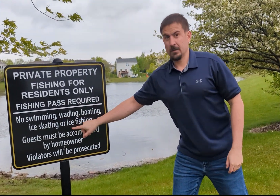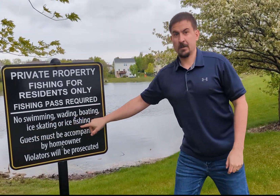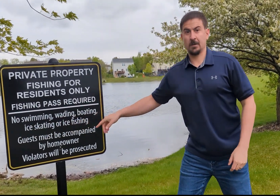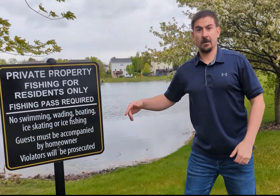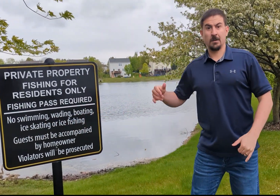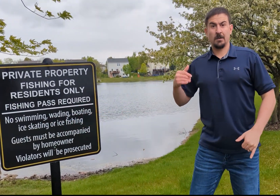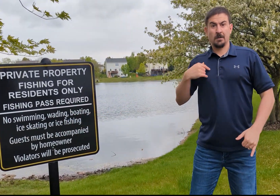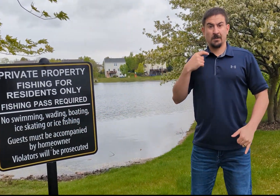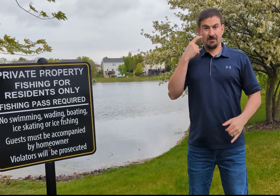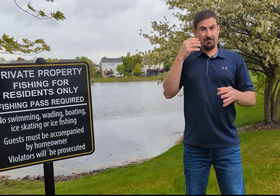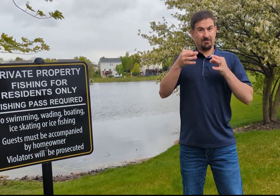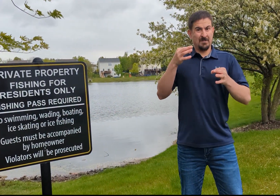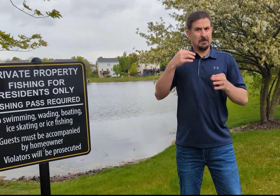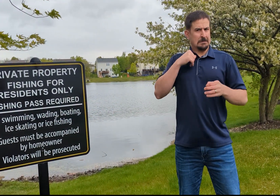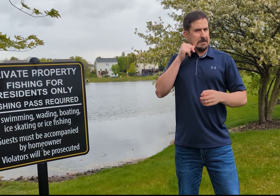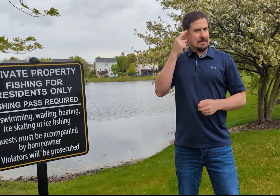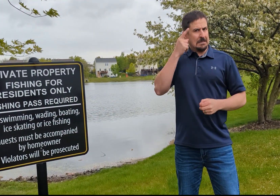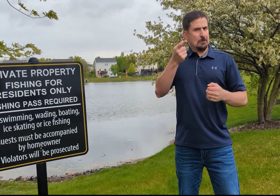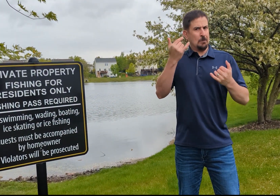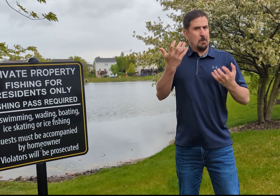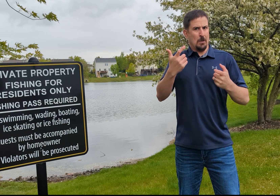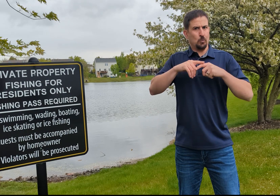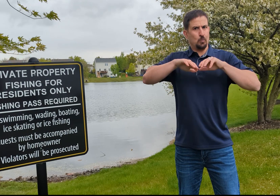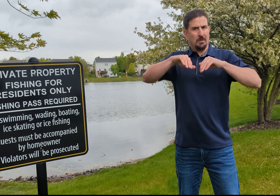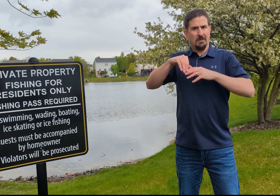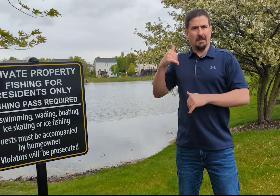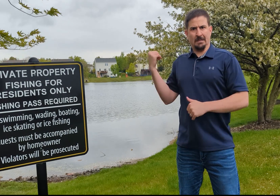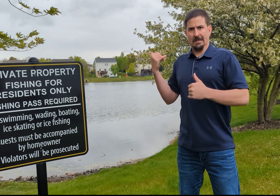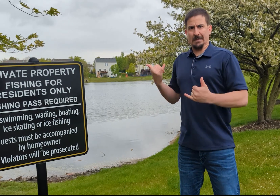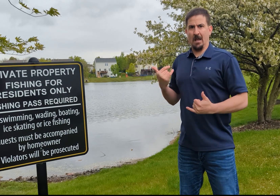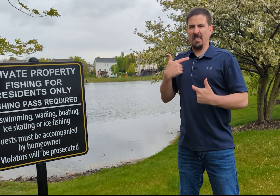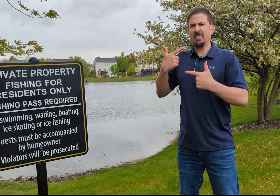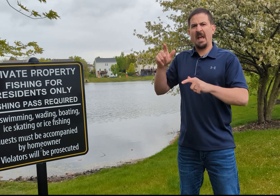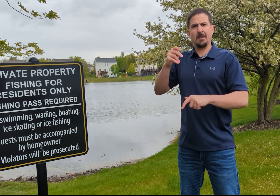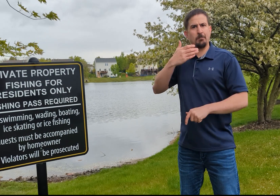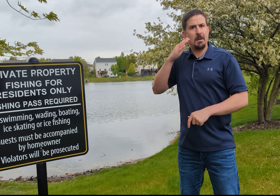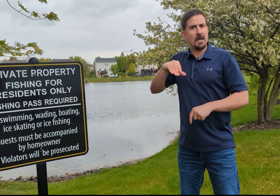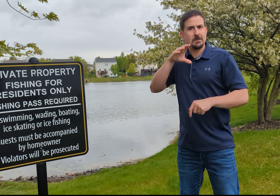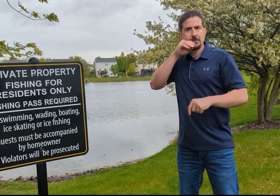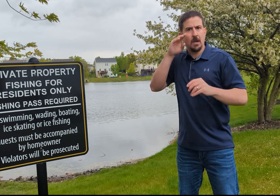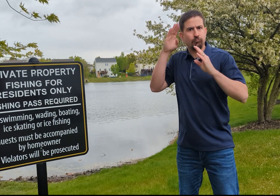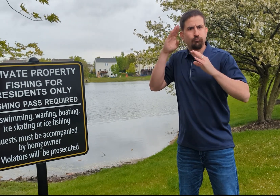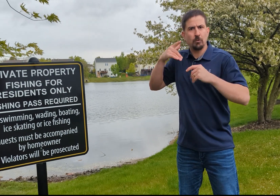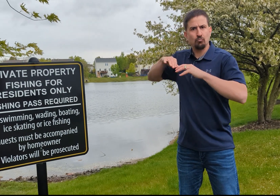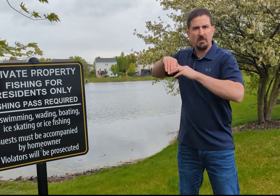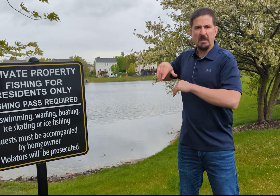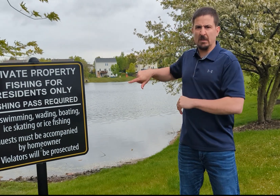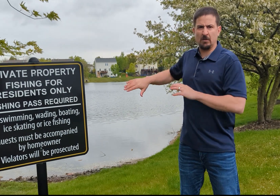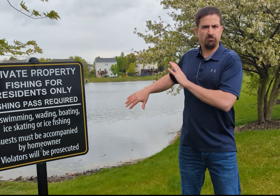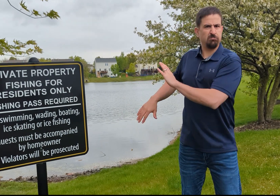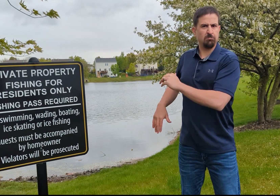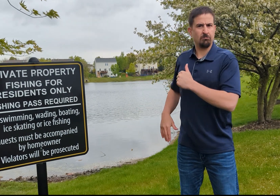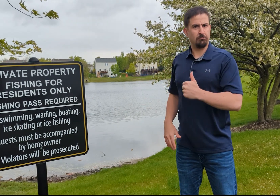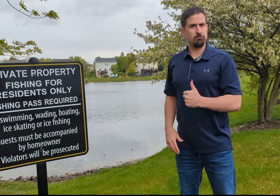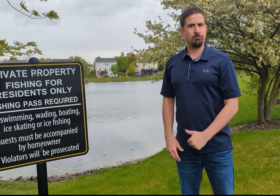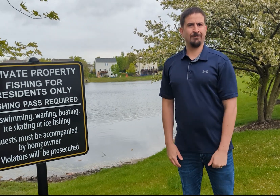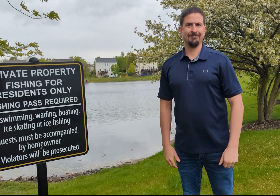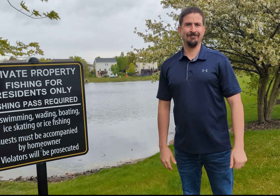Don’t think you’d want to swim in that… Leave it to the bad ducks!